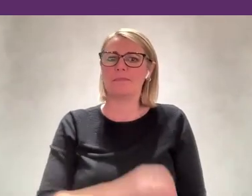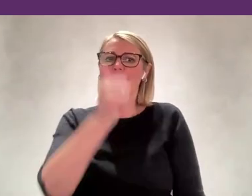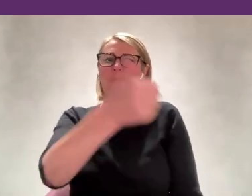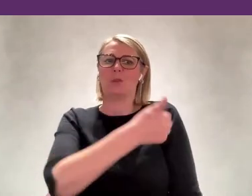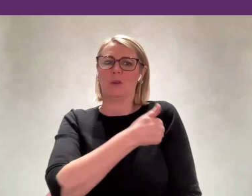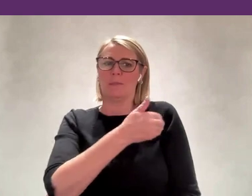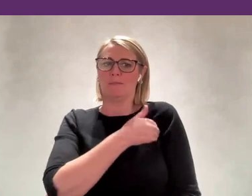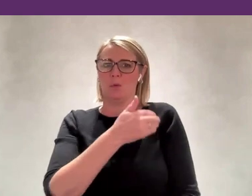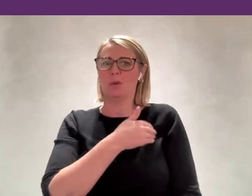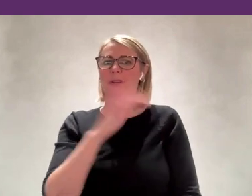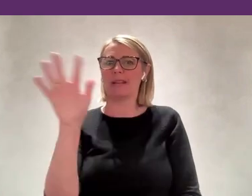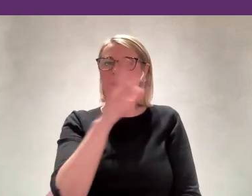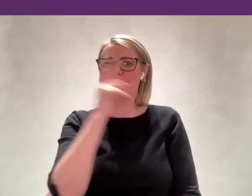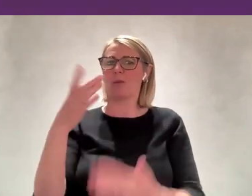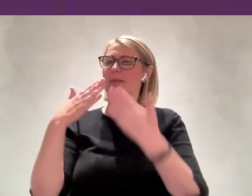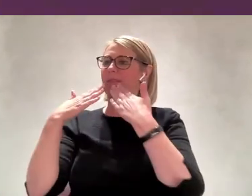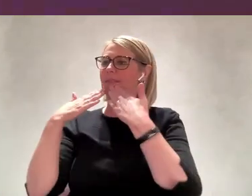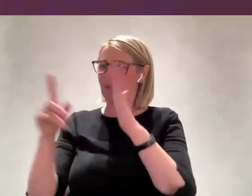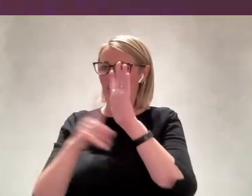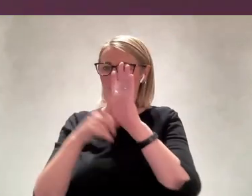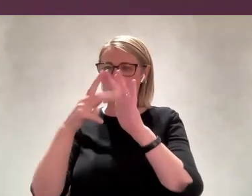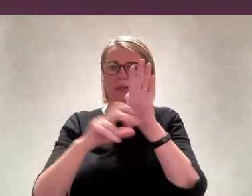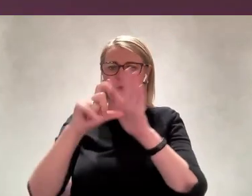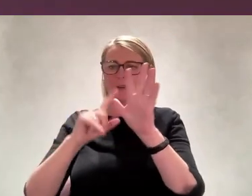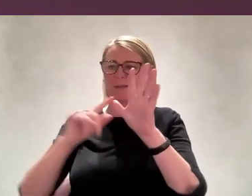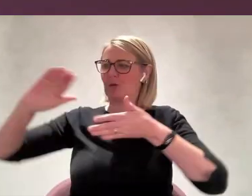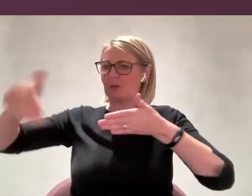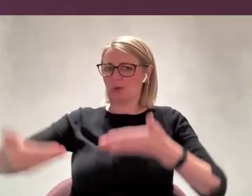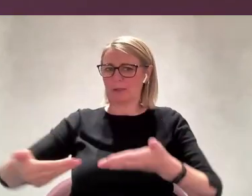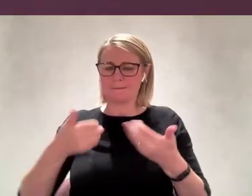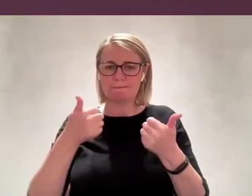Good morning, everyone. Thank you, Linda, for your introduction.